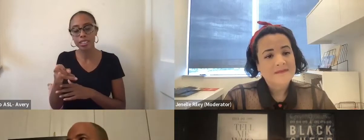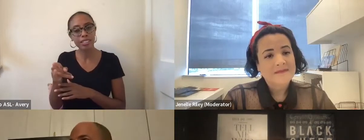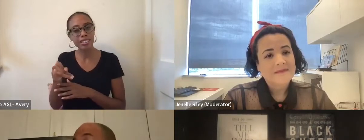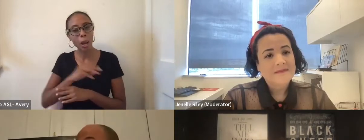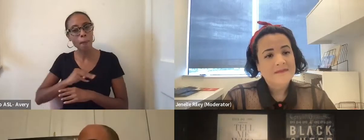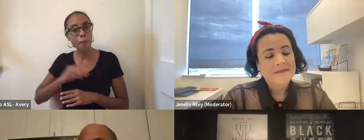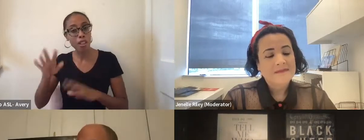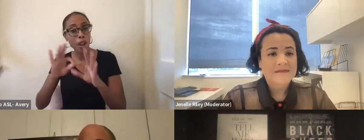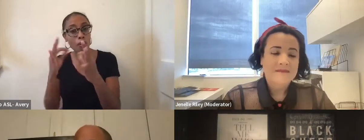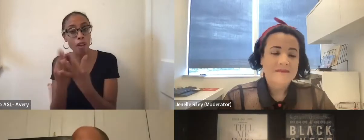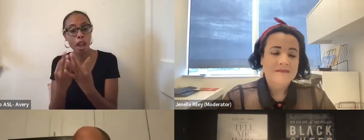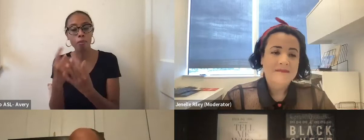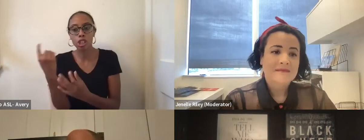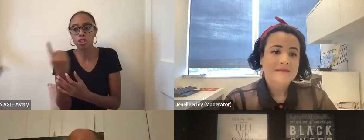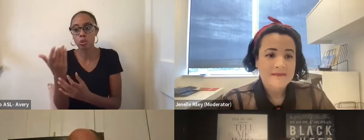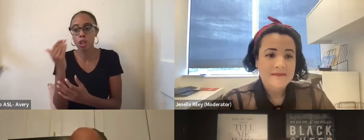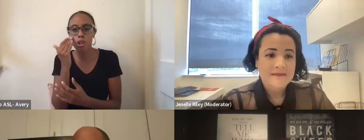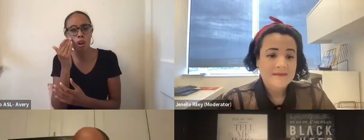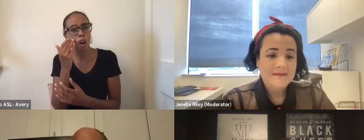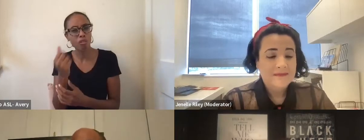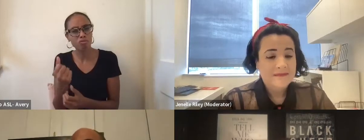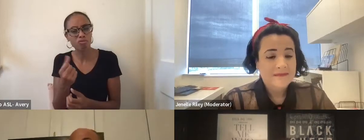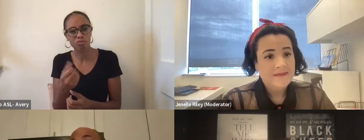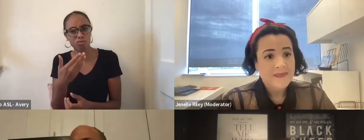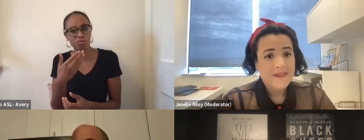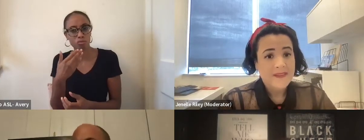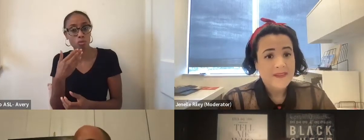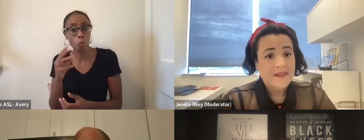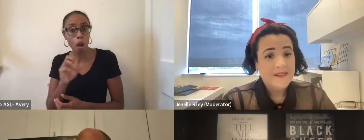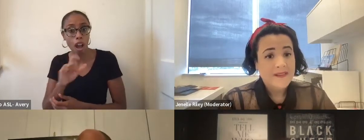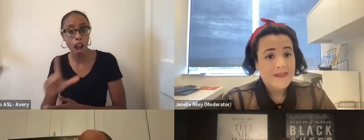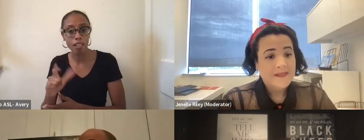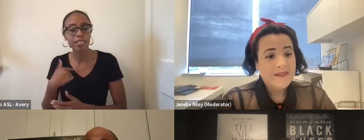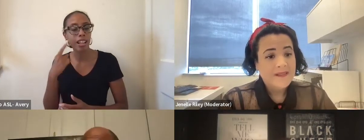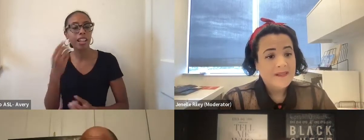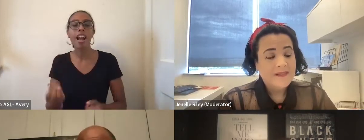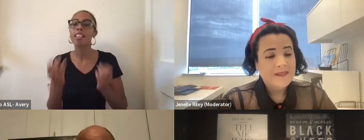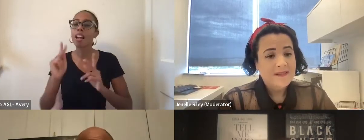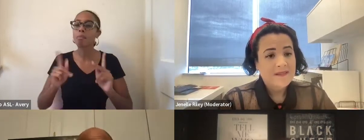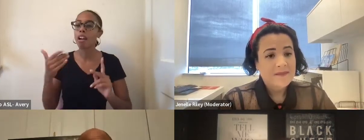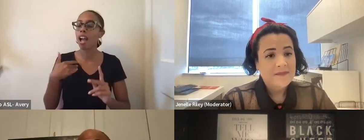reaction. And it does raise so many fascinating questions about what that was.